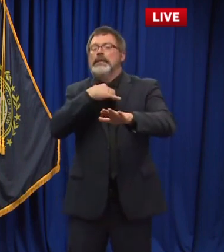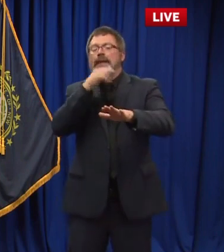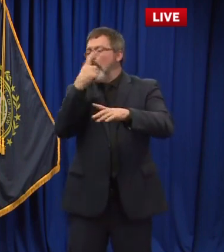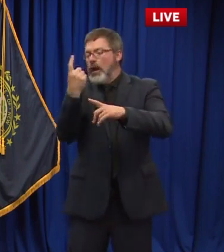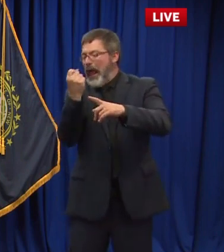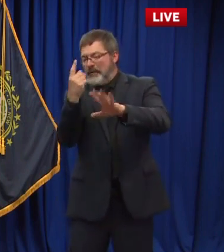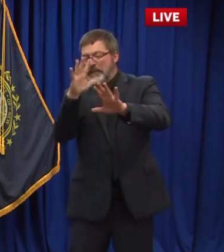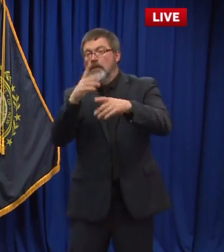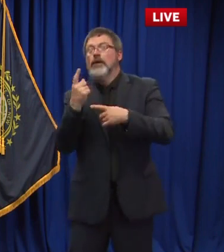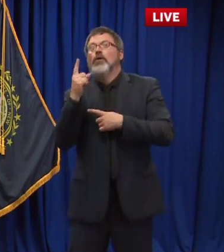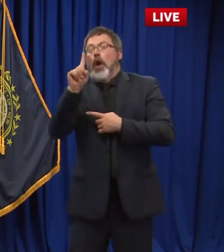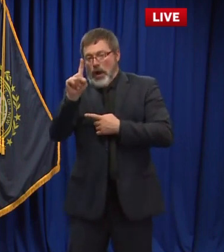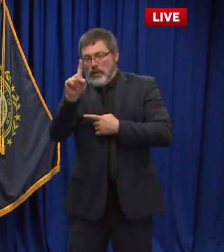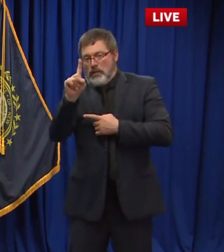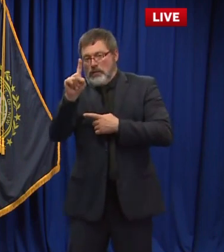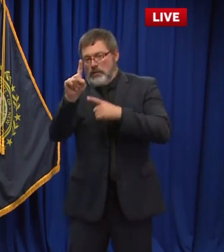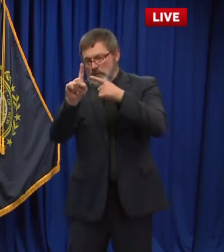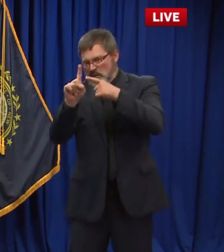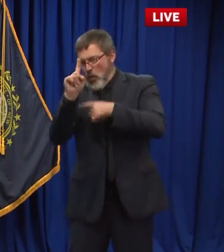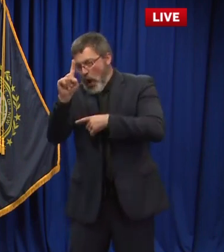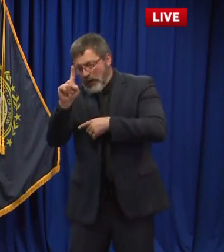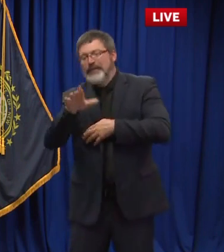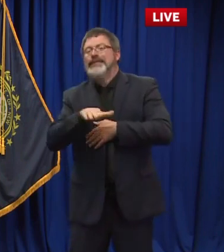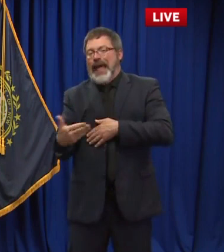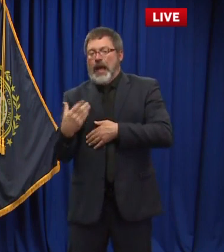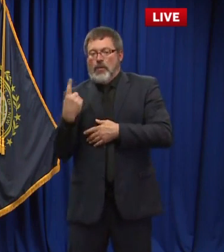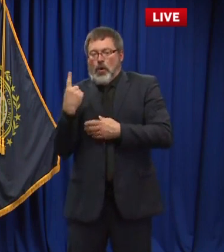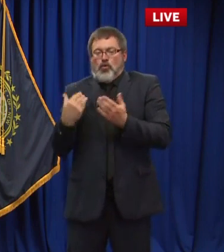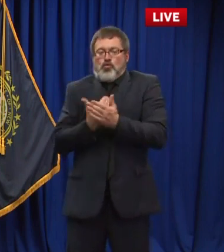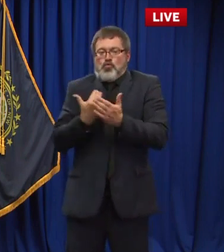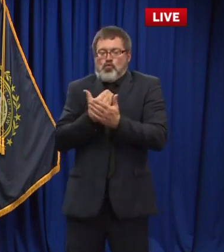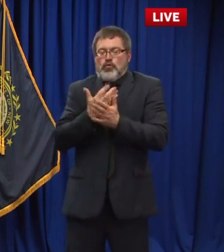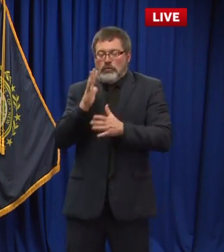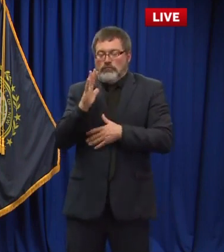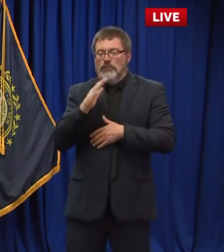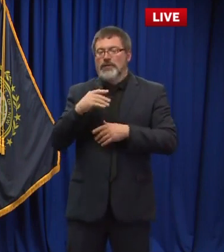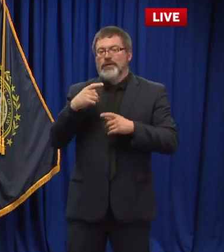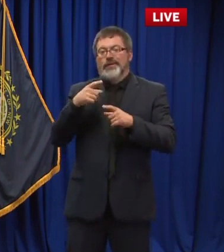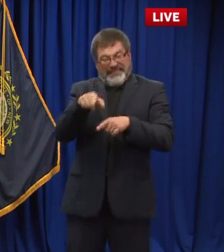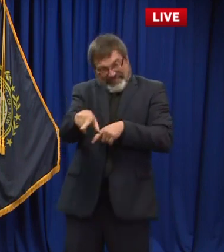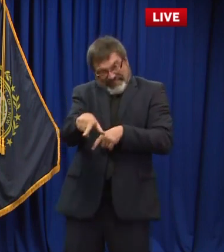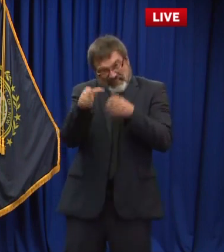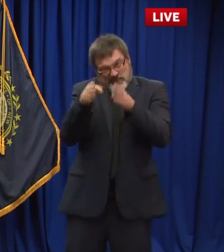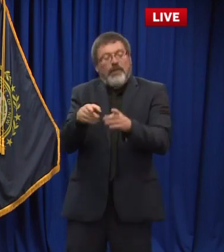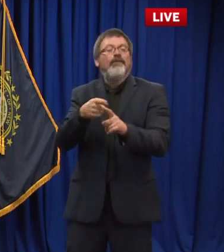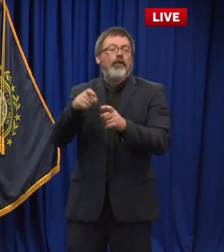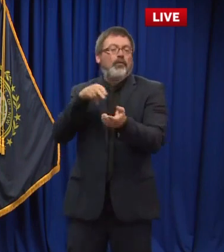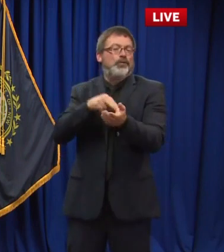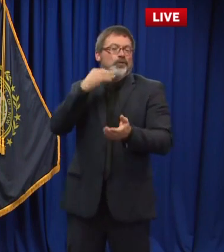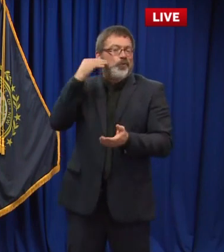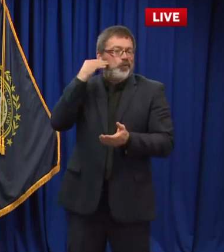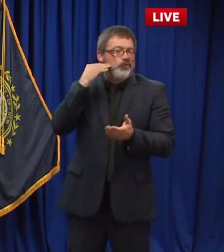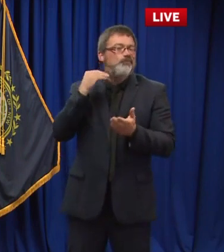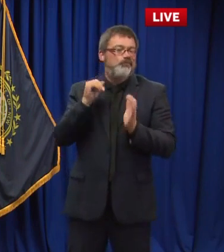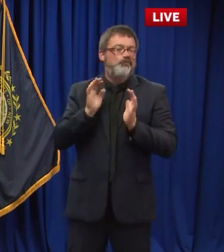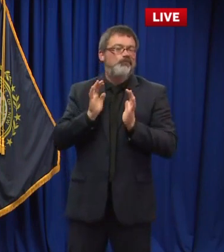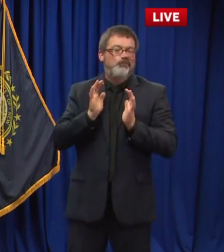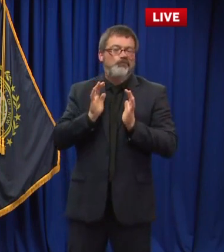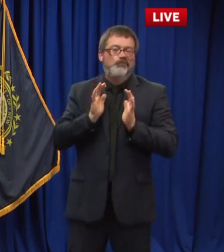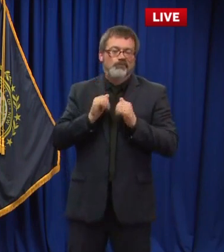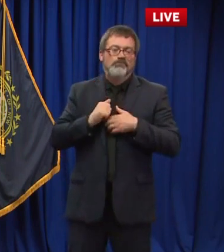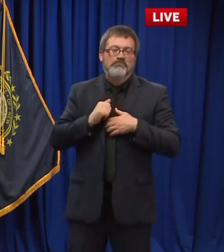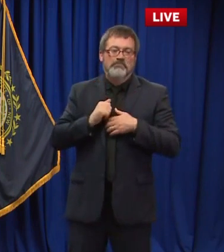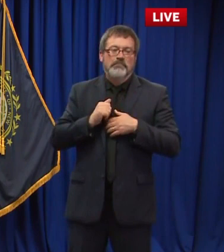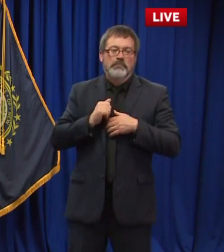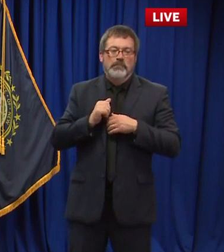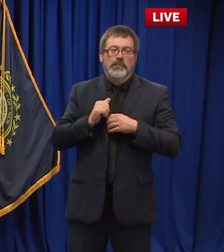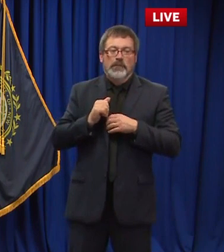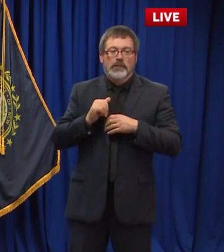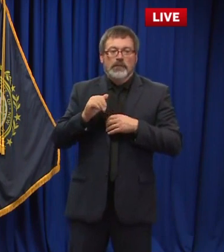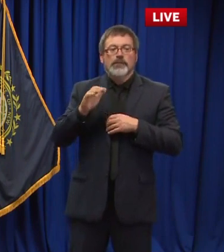A TOTAL OF 390 PEOPLE SO FAR IN NEW HAMPSHIRE HAVE DIED AS RESULT OF COVID-19 OR RELATED TO COMPLICATIONS FROM COVID-19.